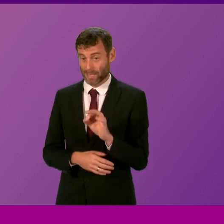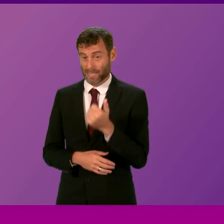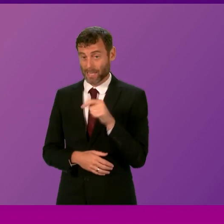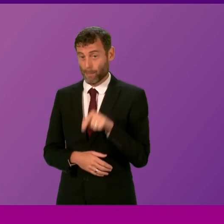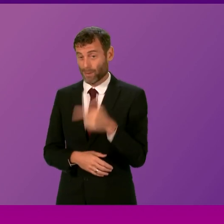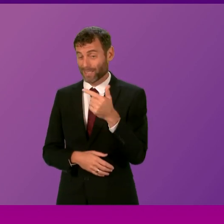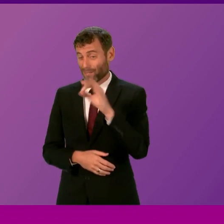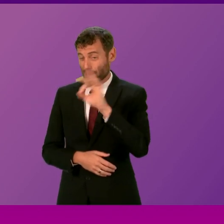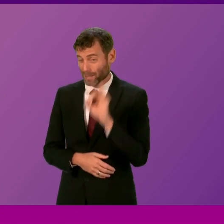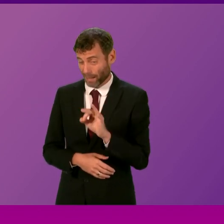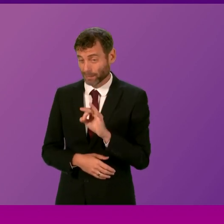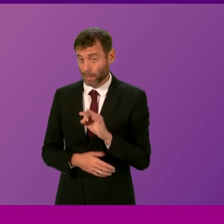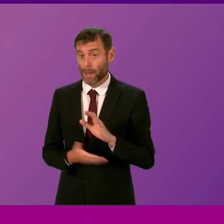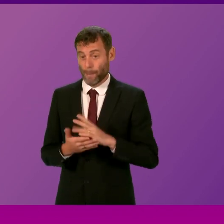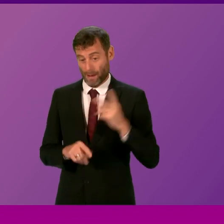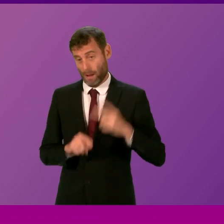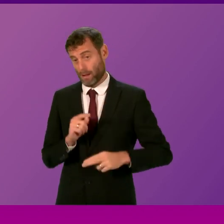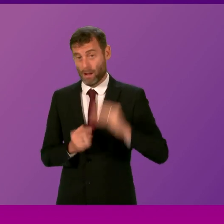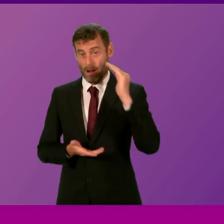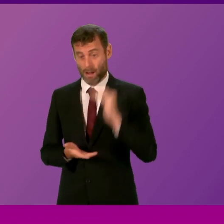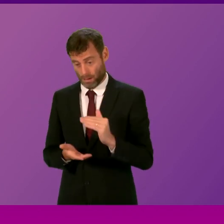cent—makes the situation very difficult, whether it is around building schools,